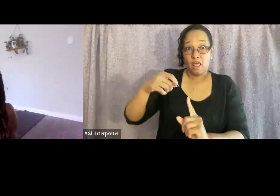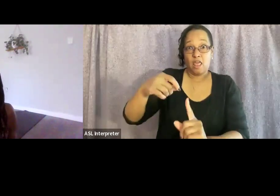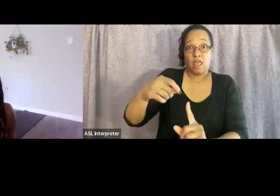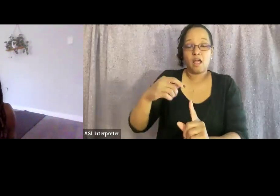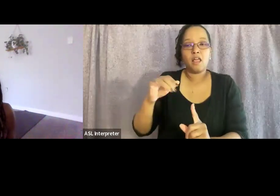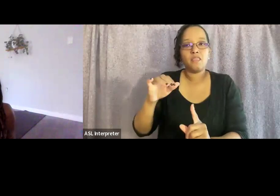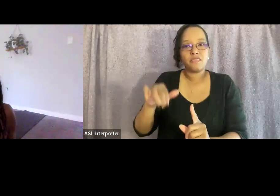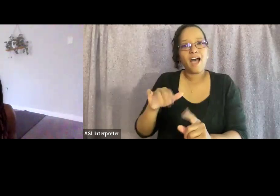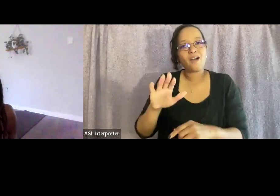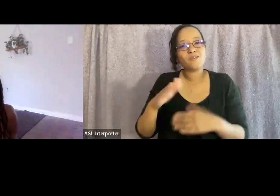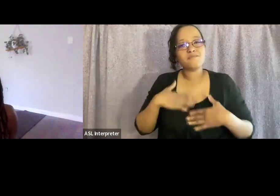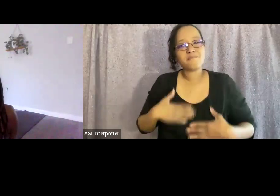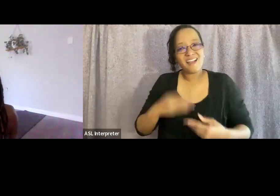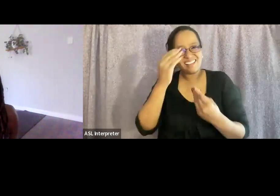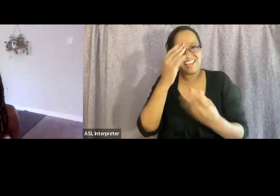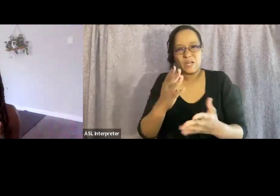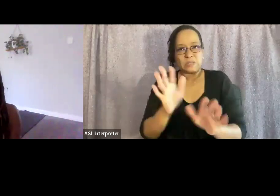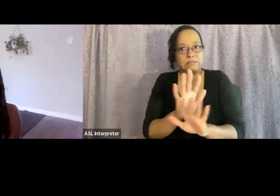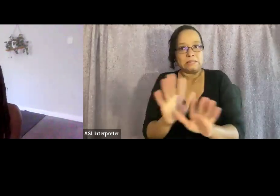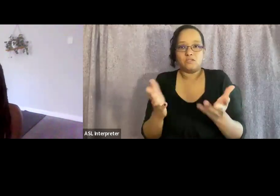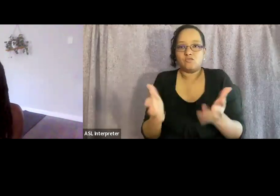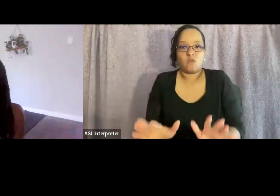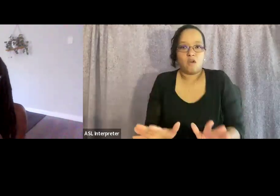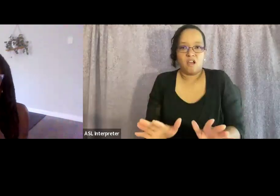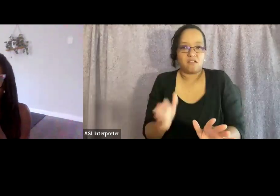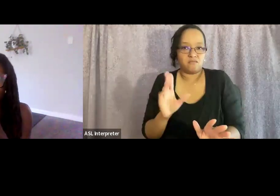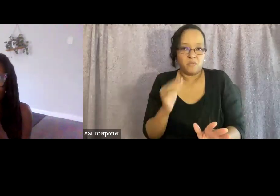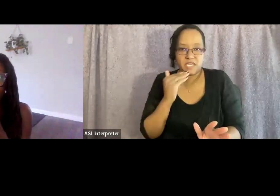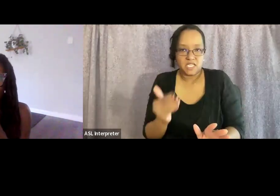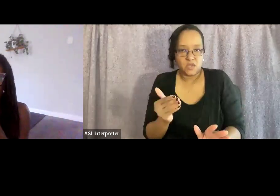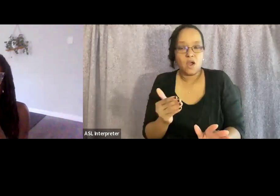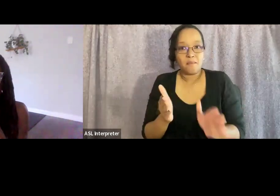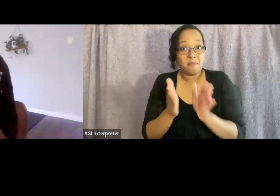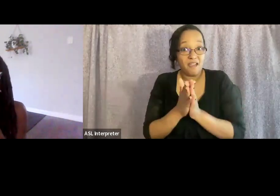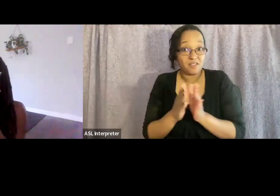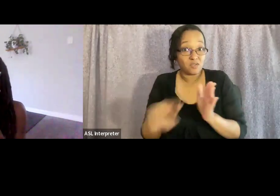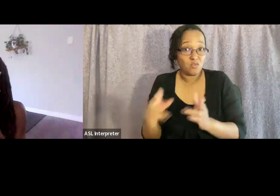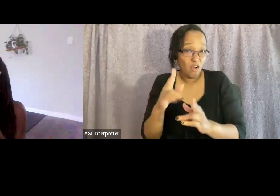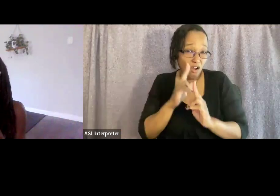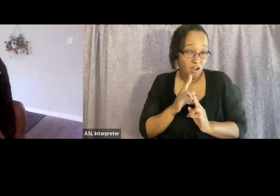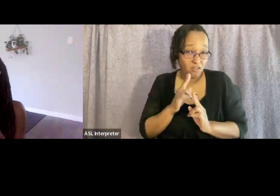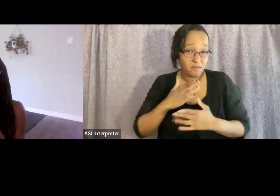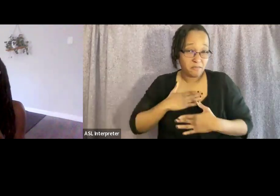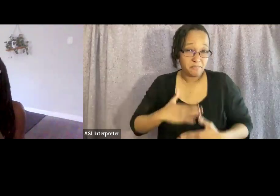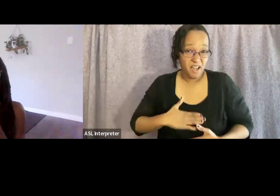And I'll invite you to honor that.